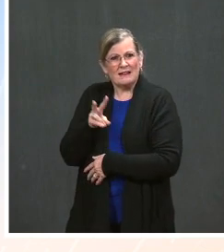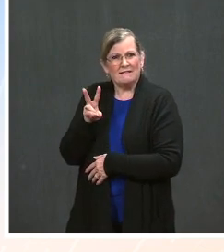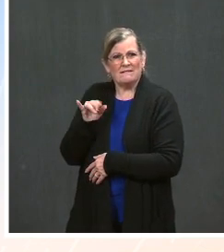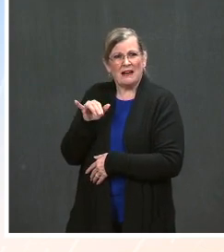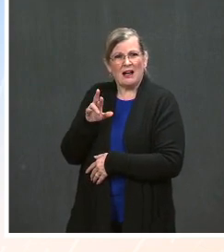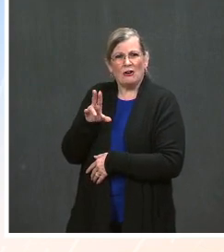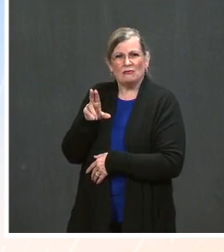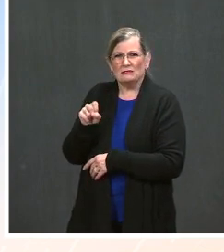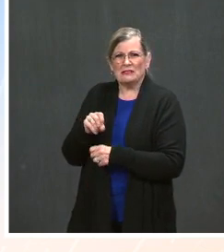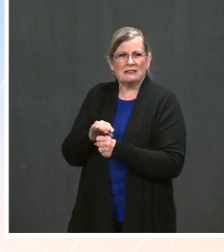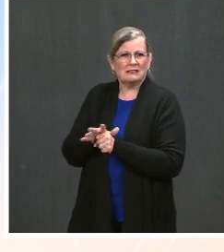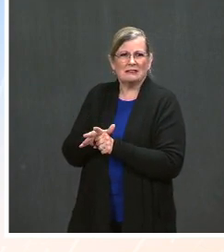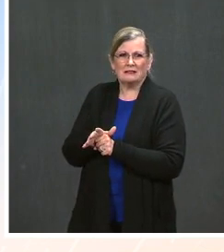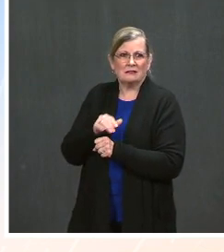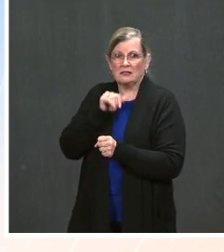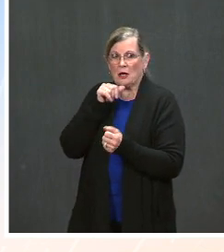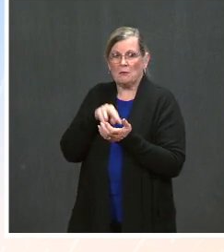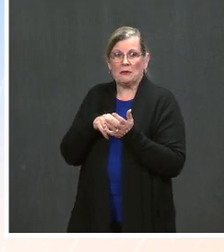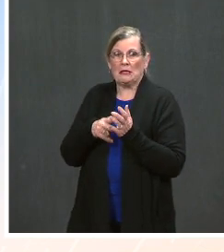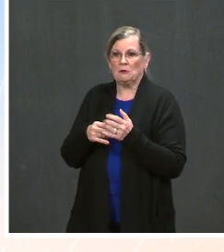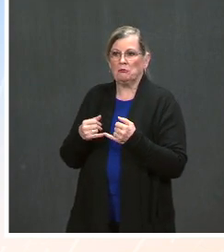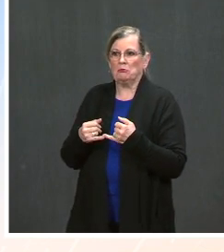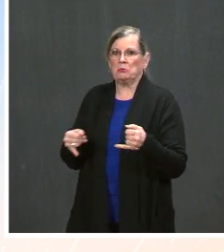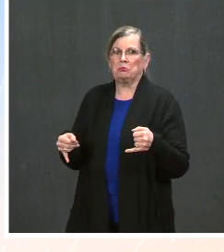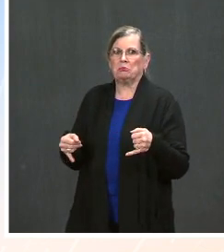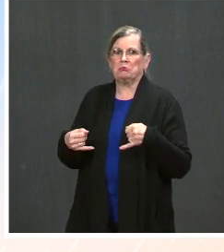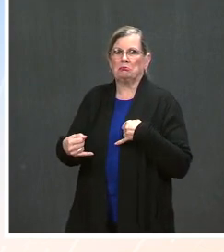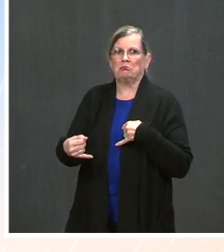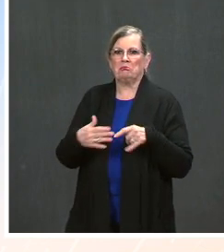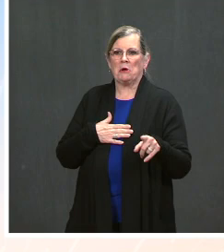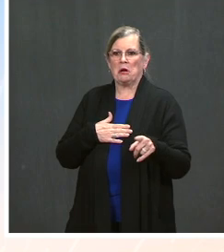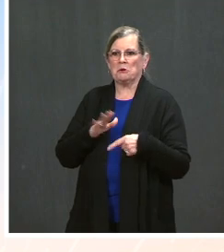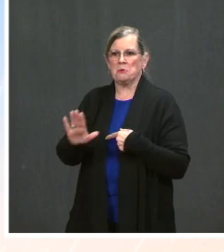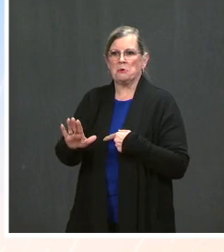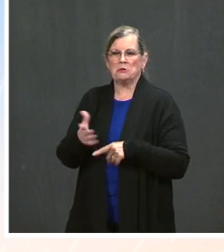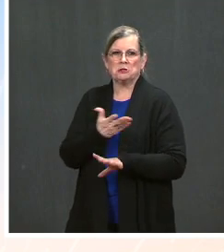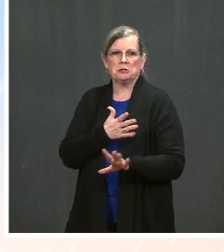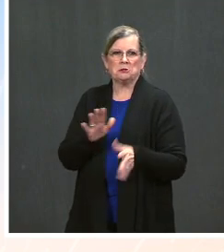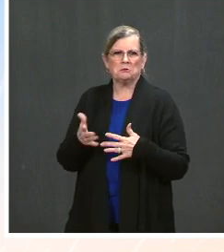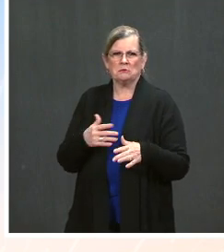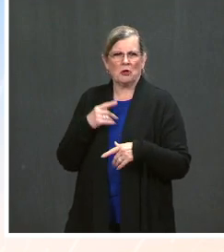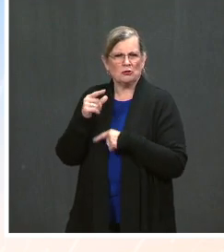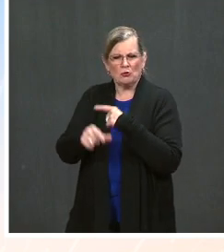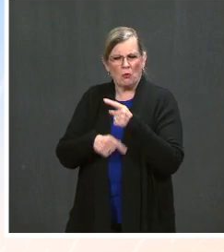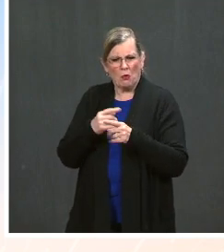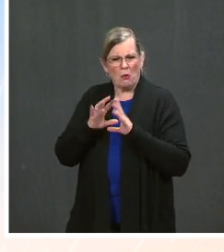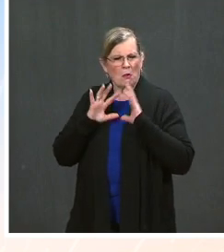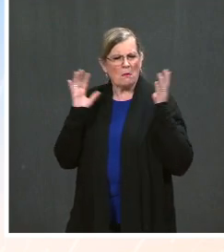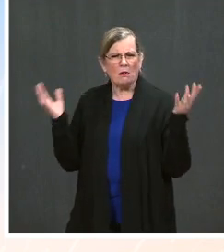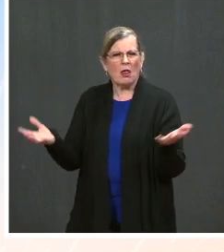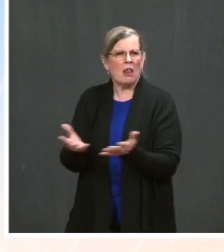and it's important to be -- play a role in our global effort to get the pandemic under control.